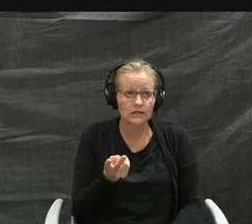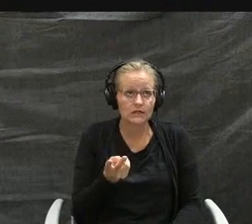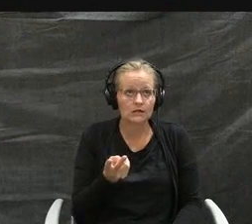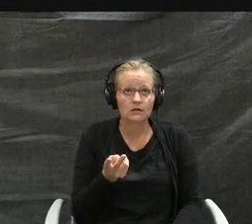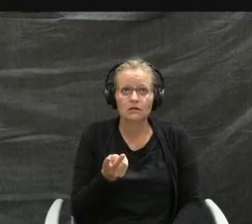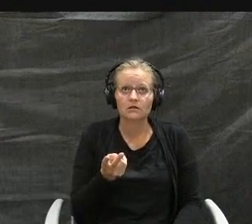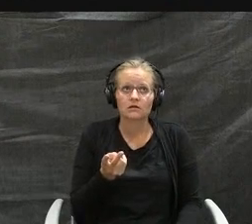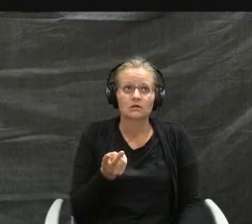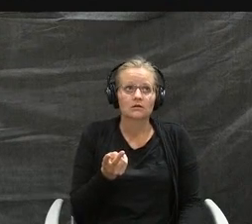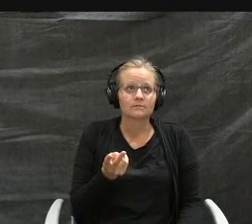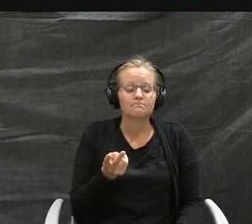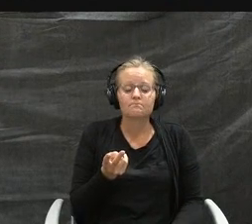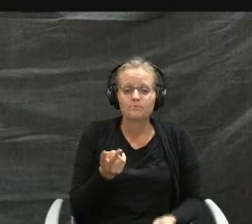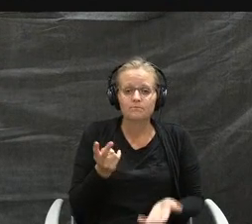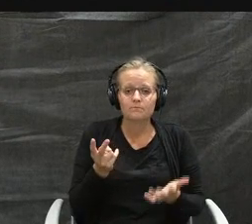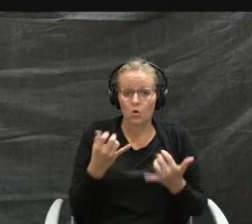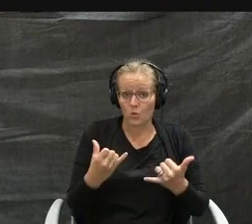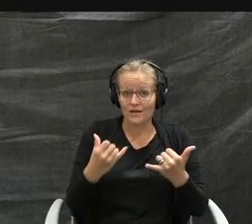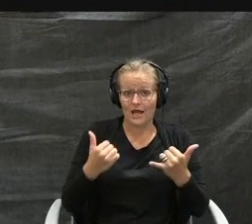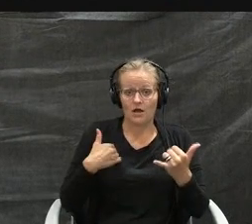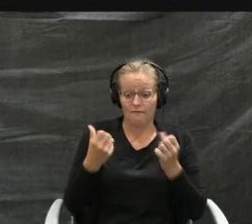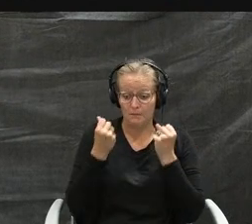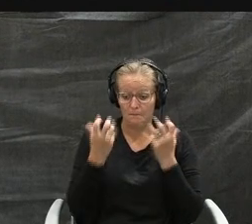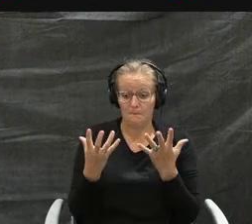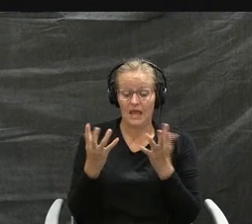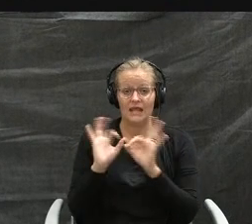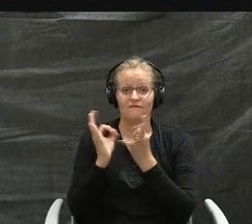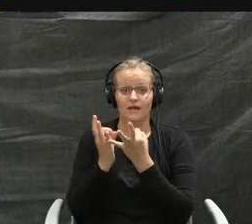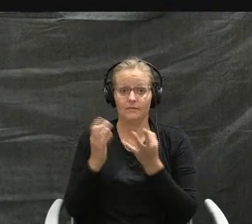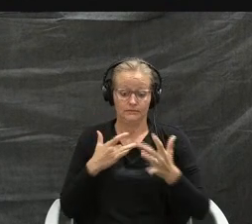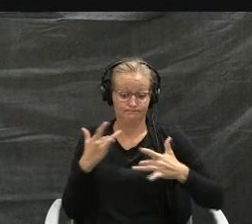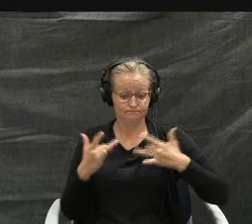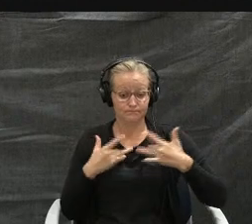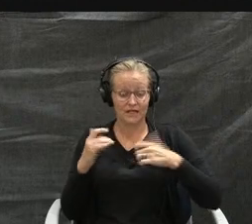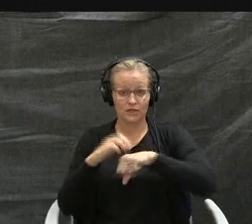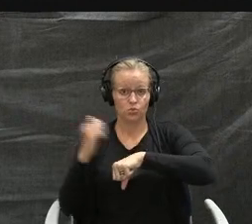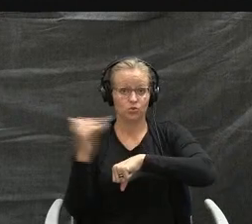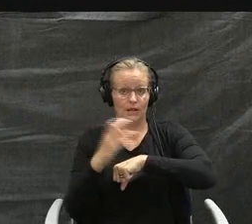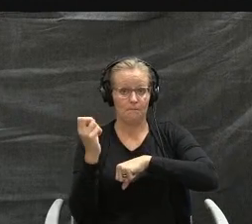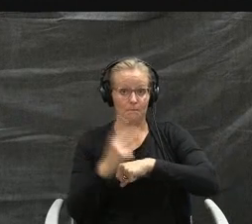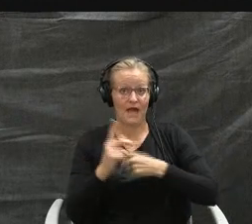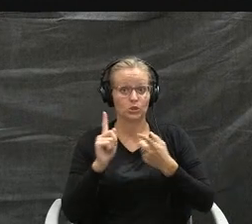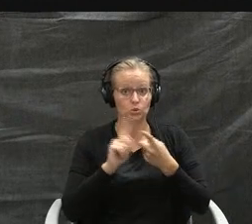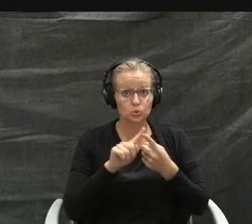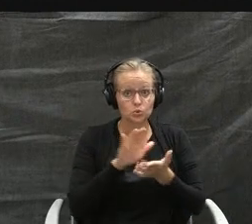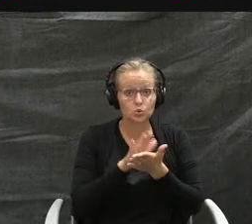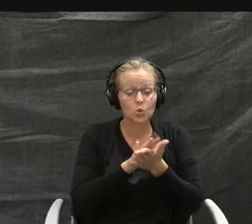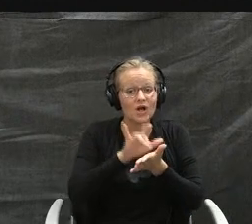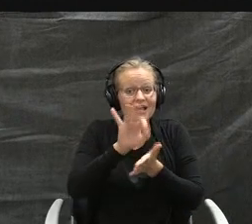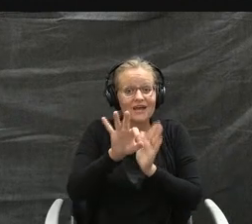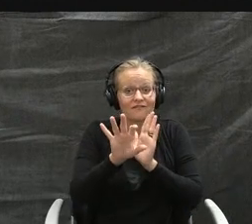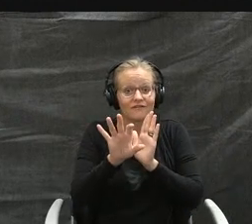families that are excited to to send their kids back to school. When this option becomes available and then after the